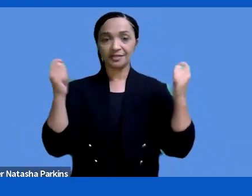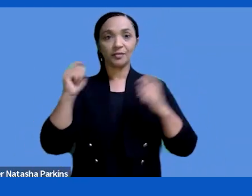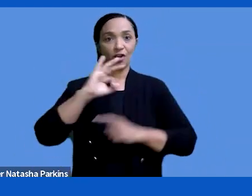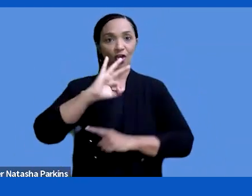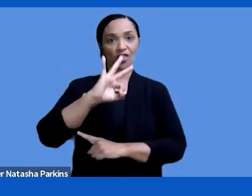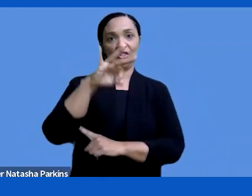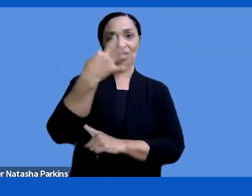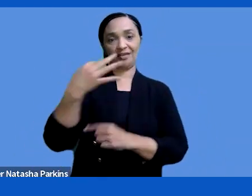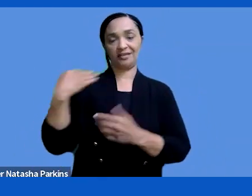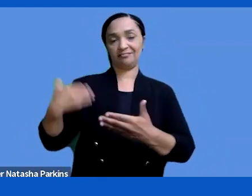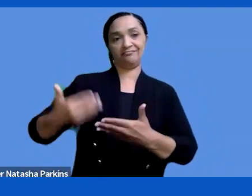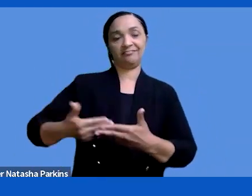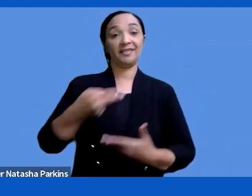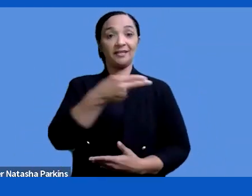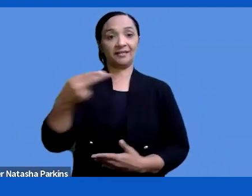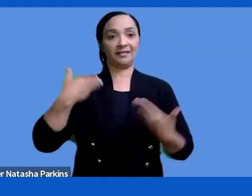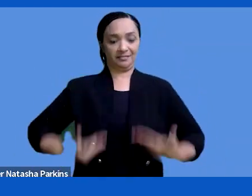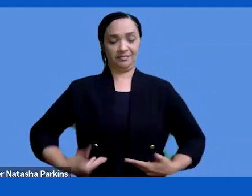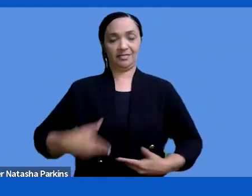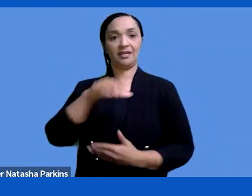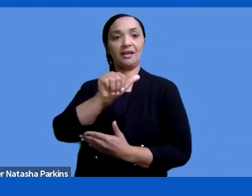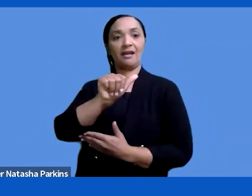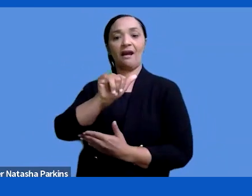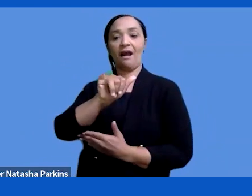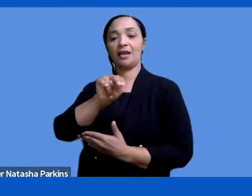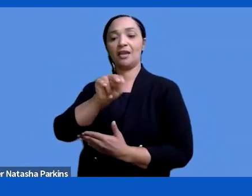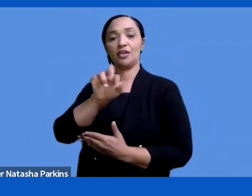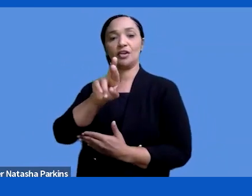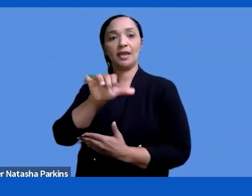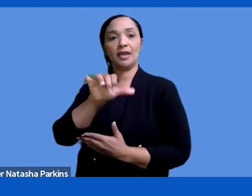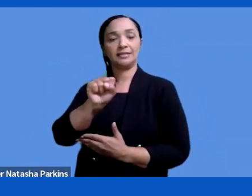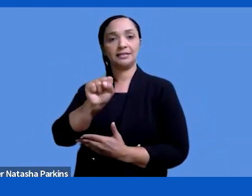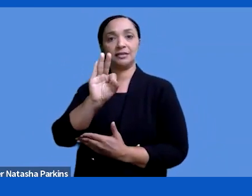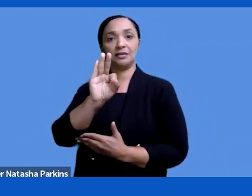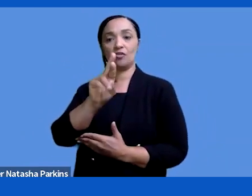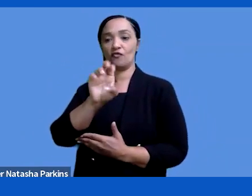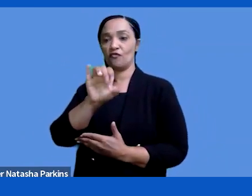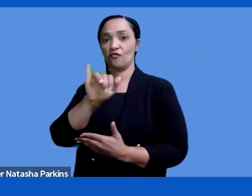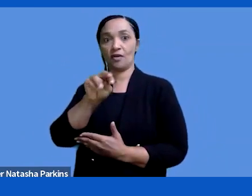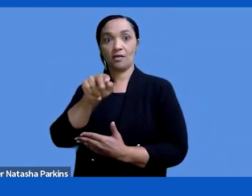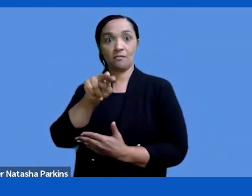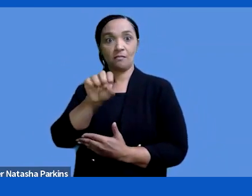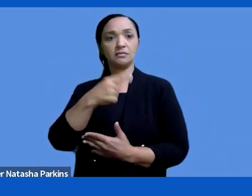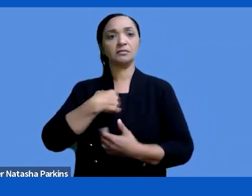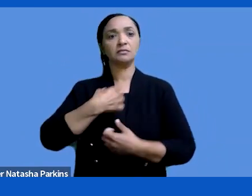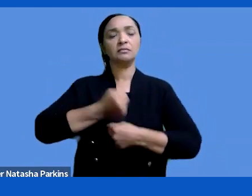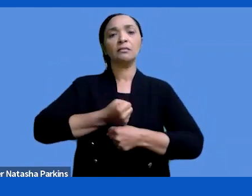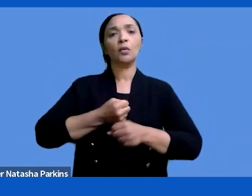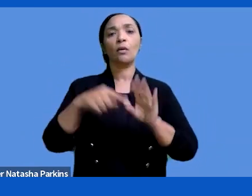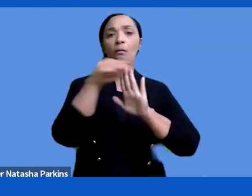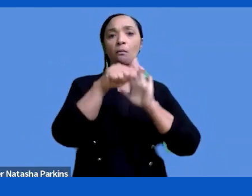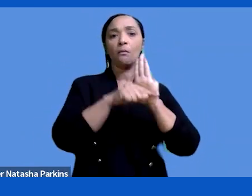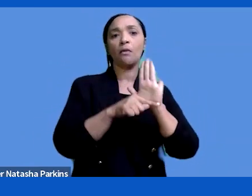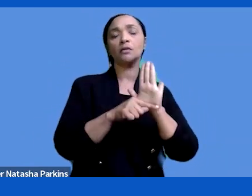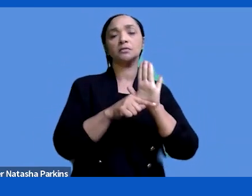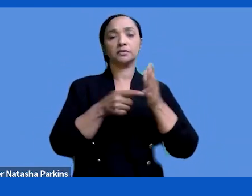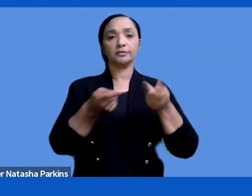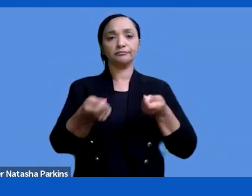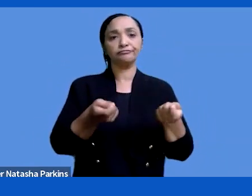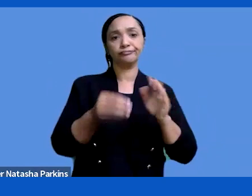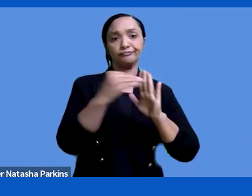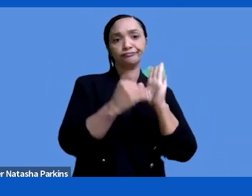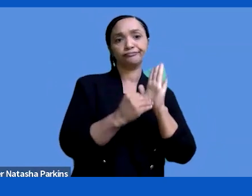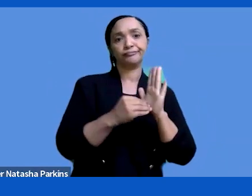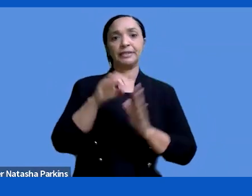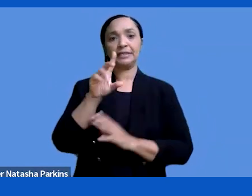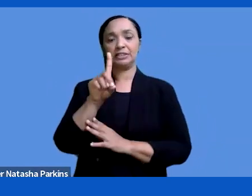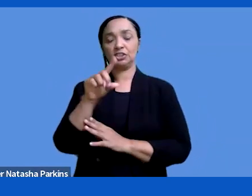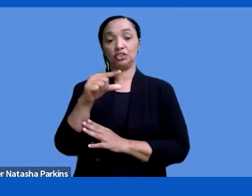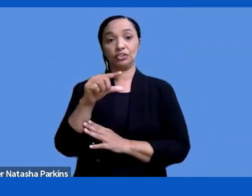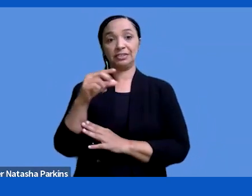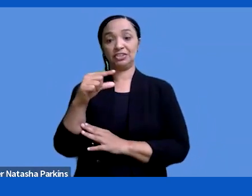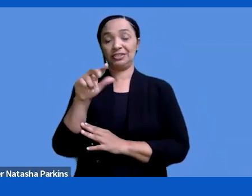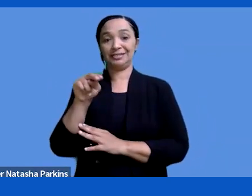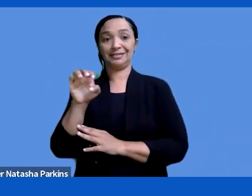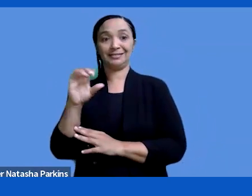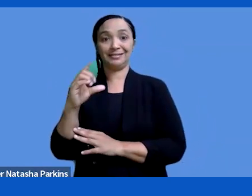name is Ainars Freimanis, I'm a policy officer and Director general for CNECT,